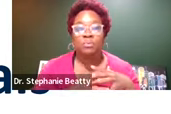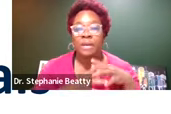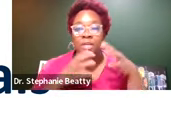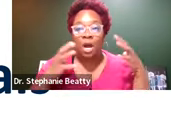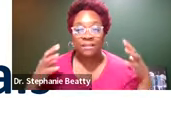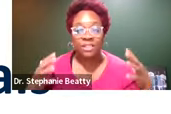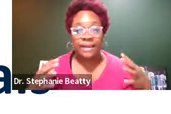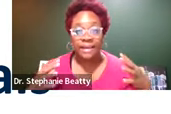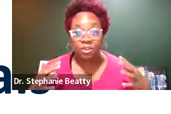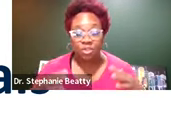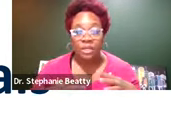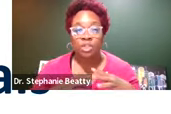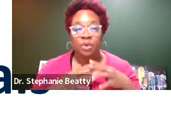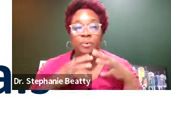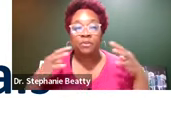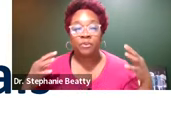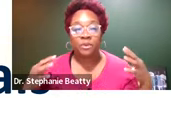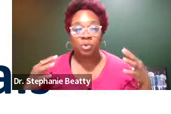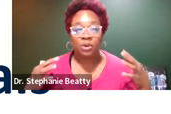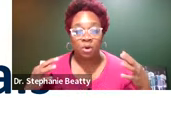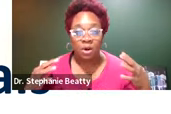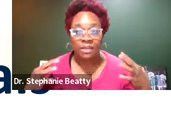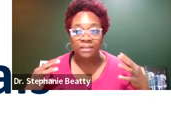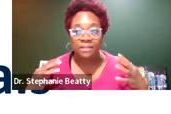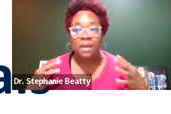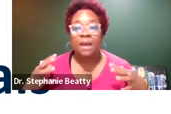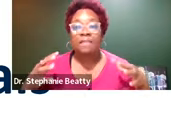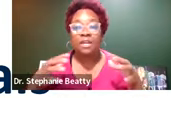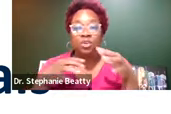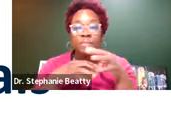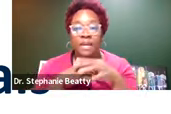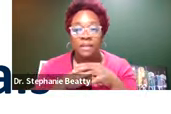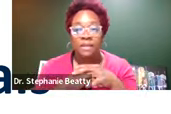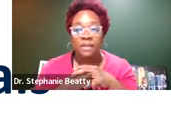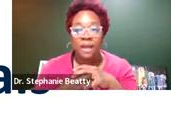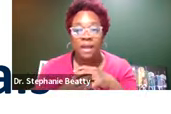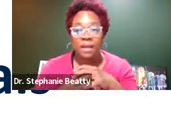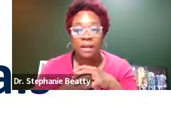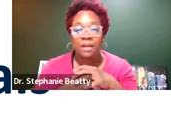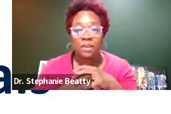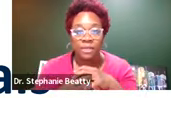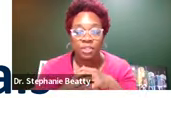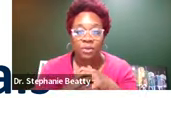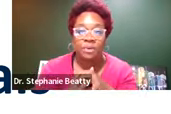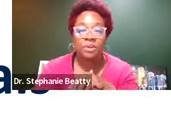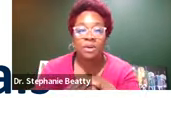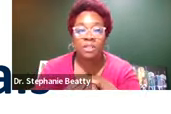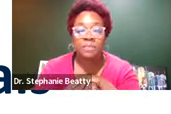who may be on stage interpreting for the broader audience, and then you may need another interpreter